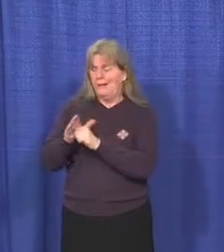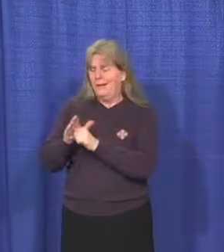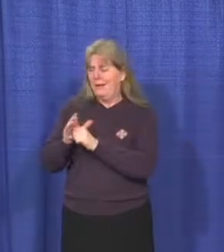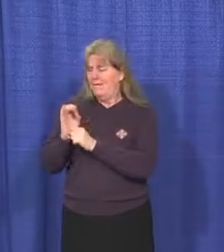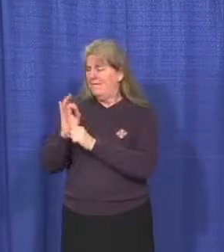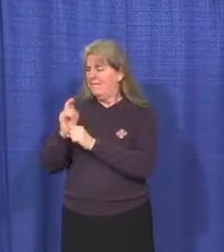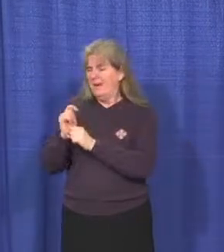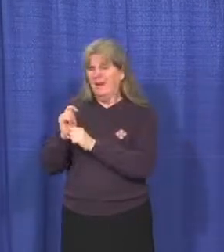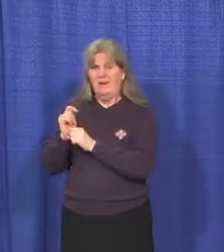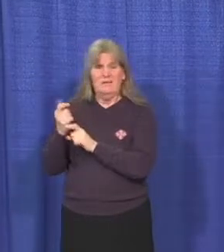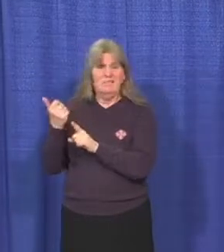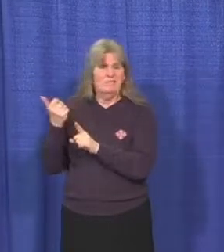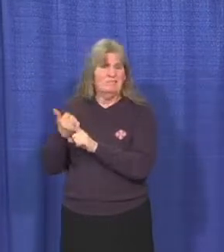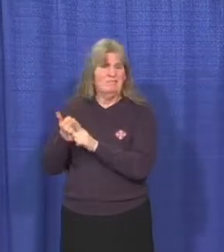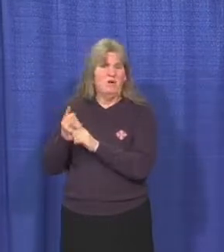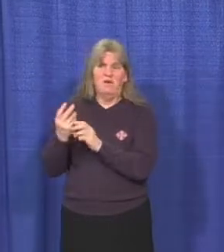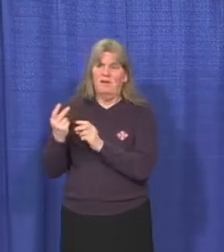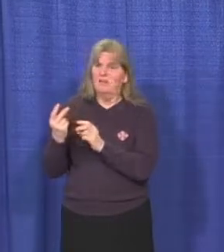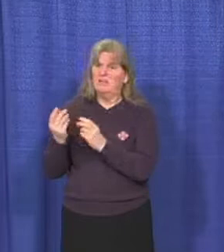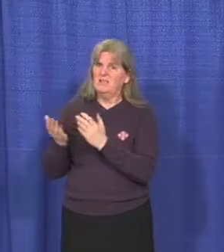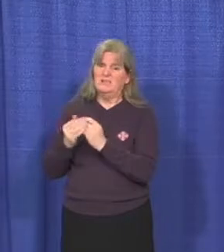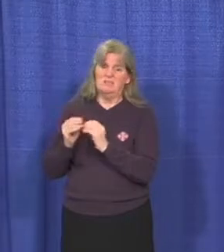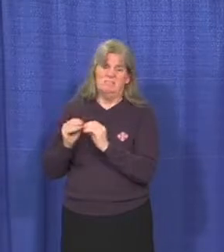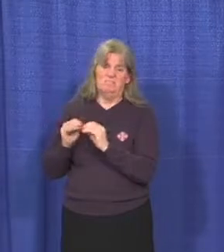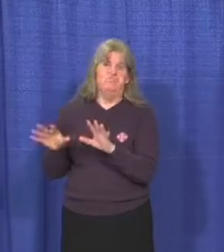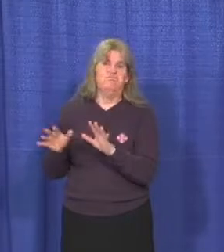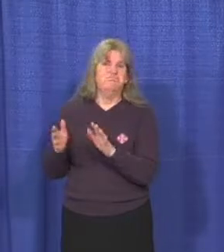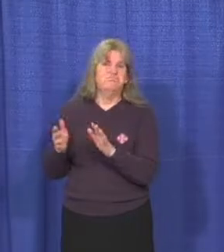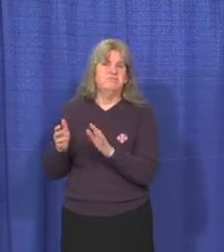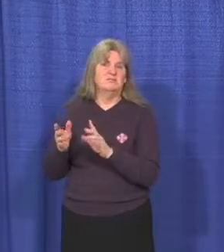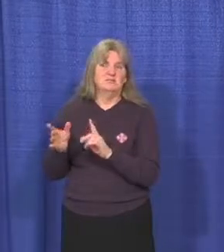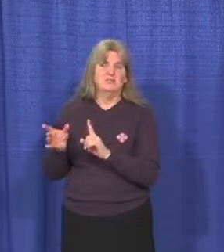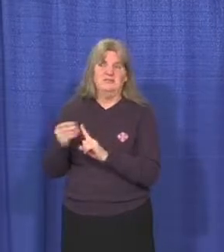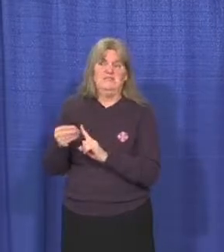are not forgiving and if we can